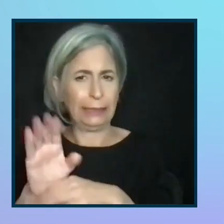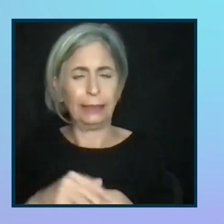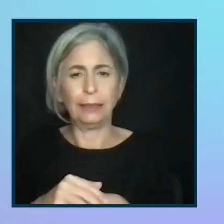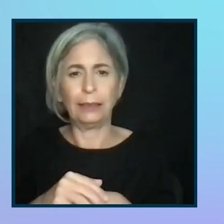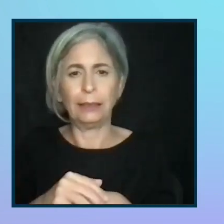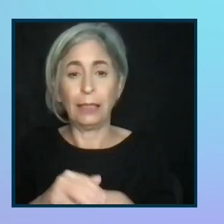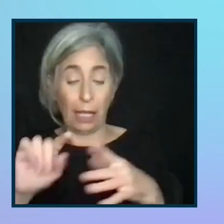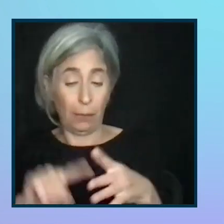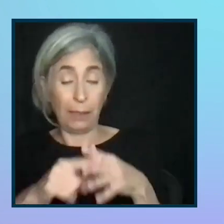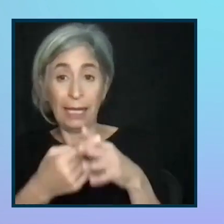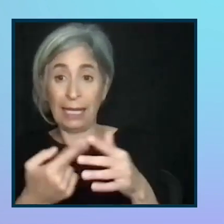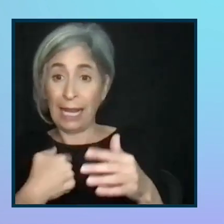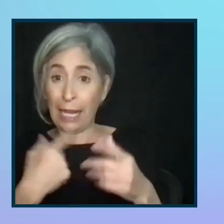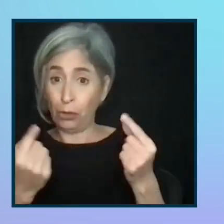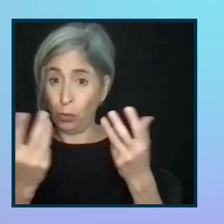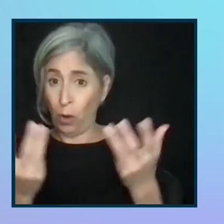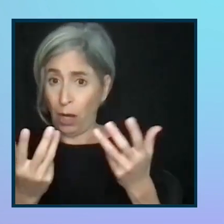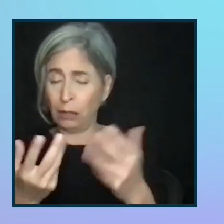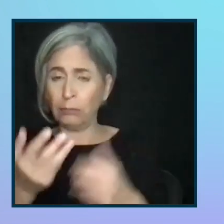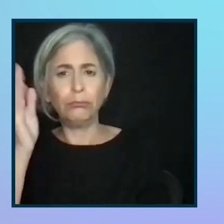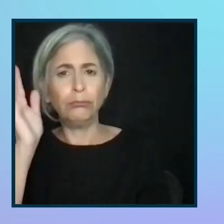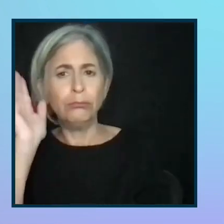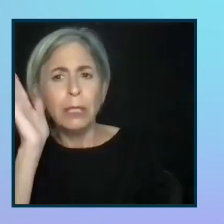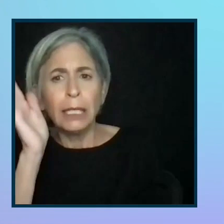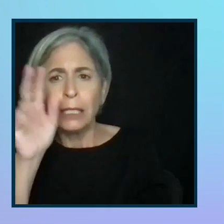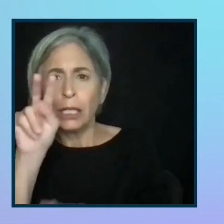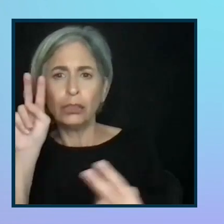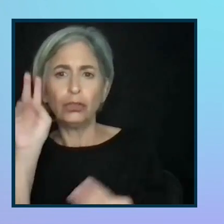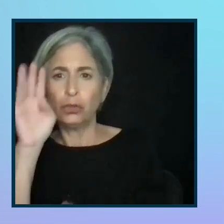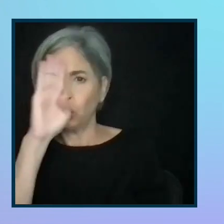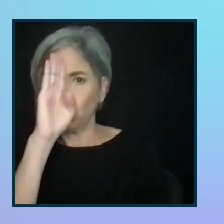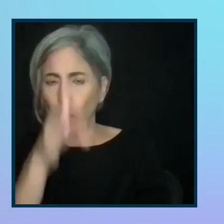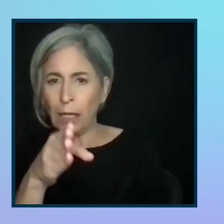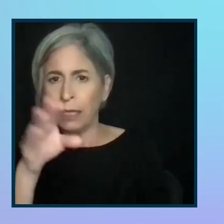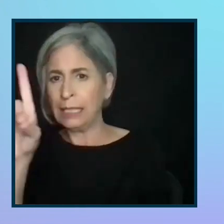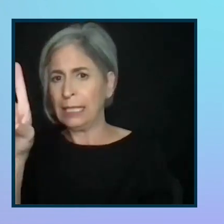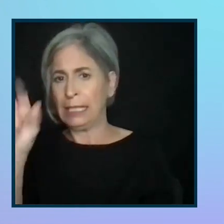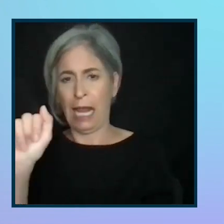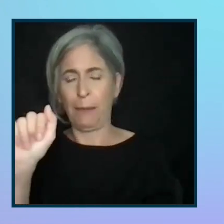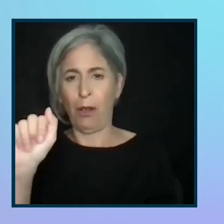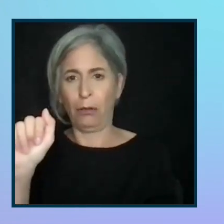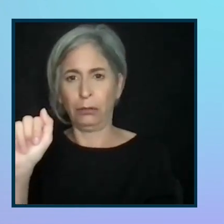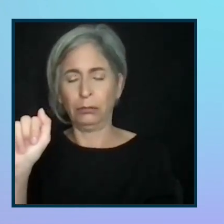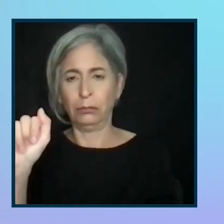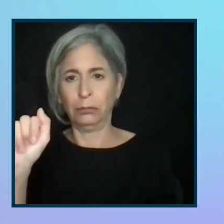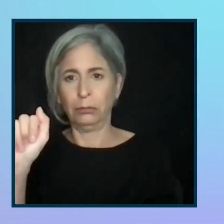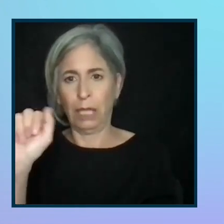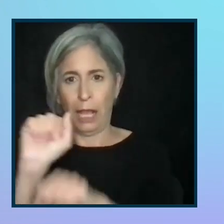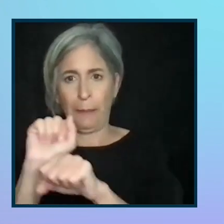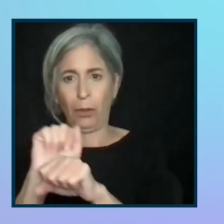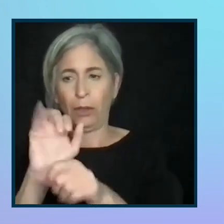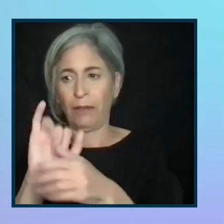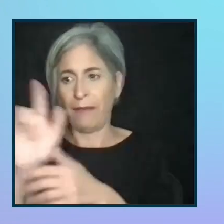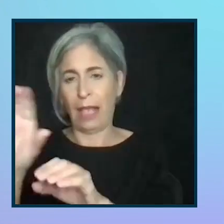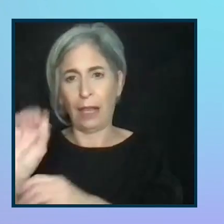is I will speak directly to the disabled employees of that company because,